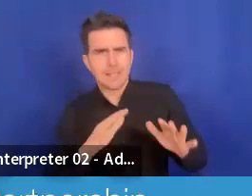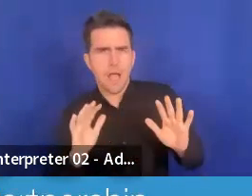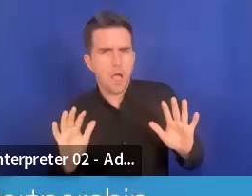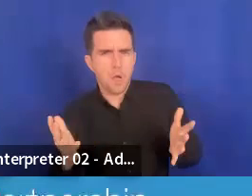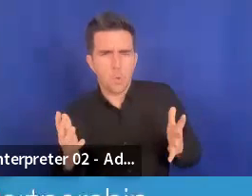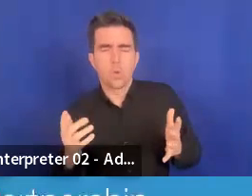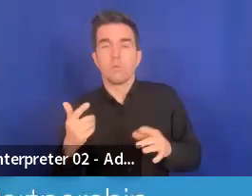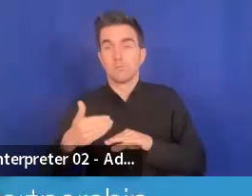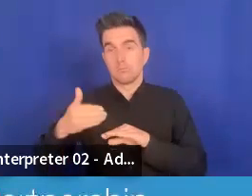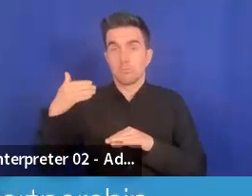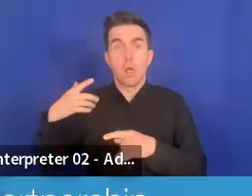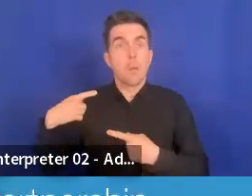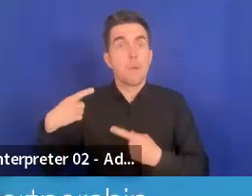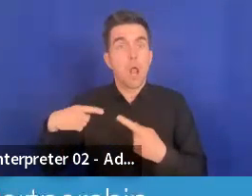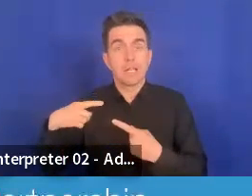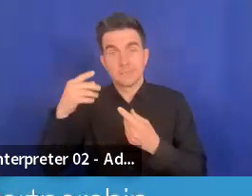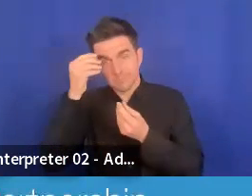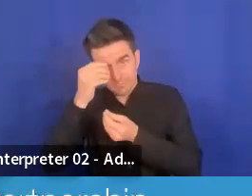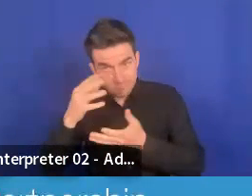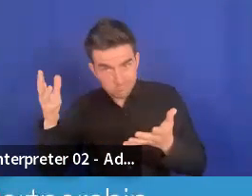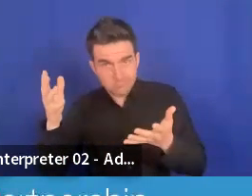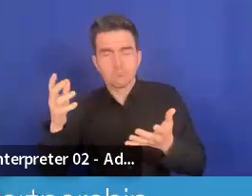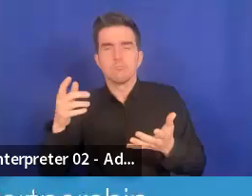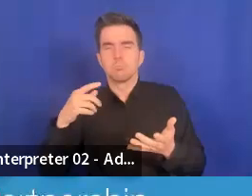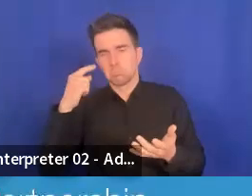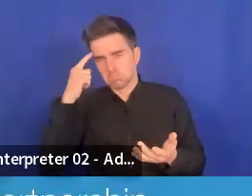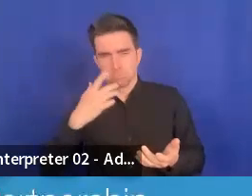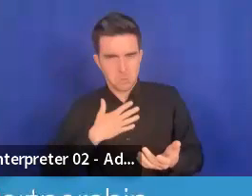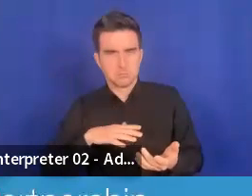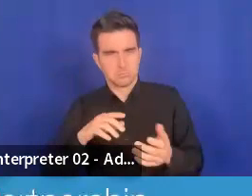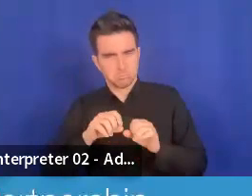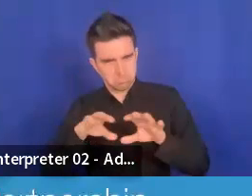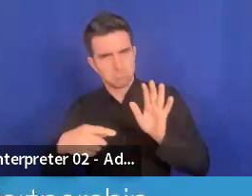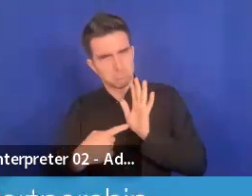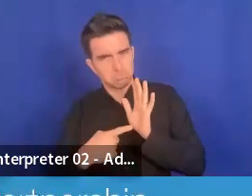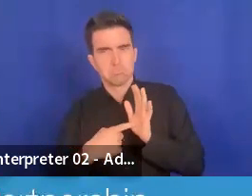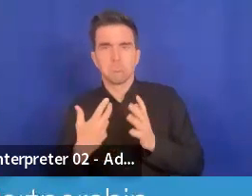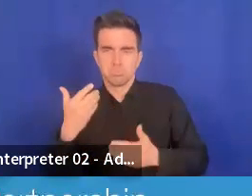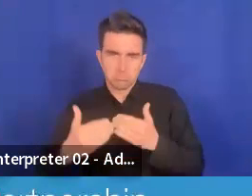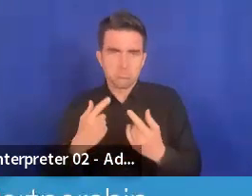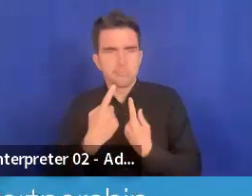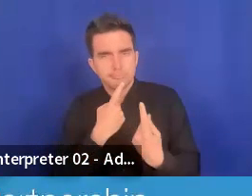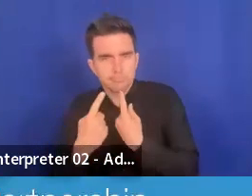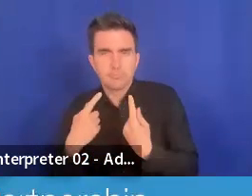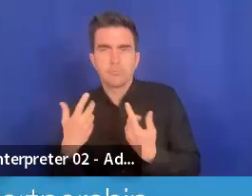be negotiated for this year. This is the first time we've had a high level meeting on pandemic preparedness, prevention,